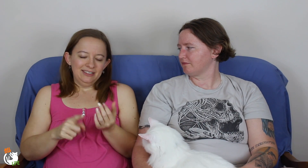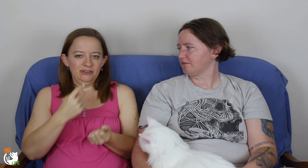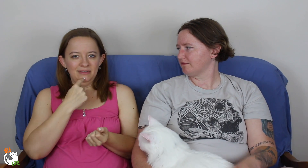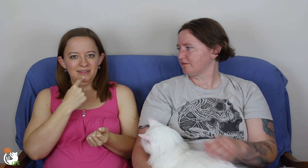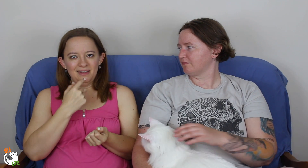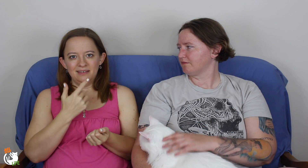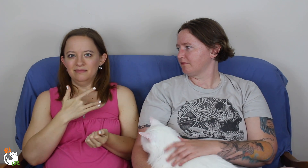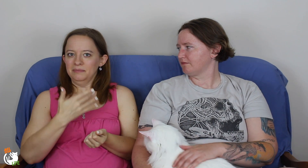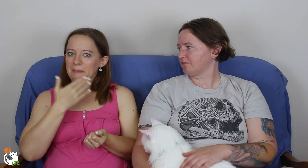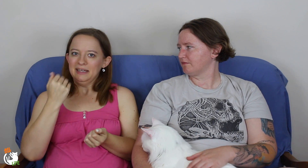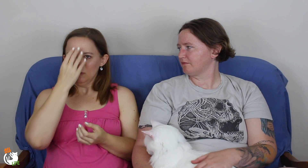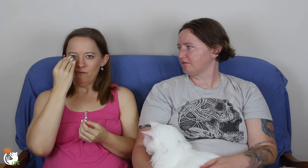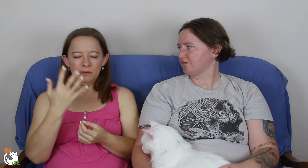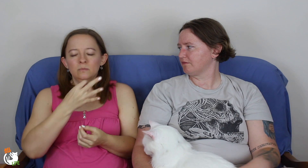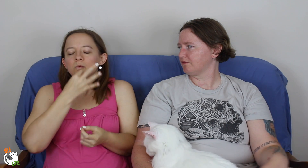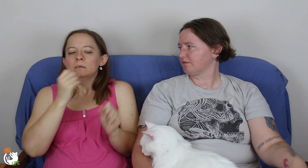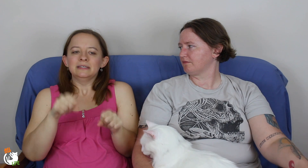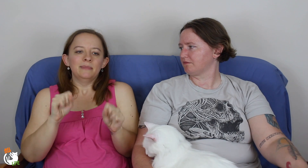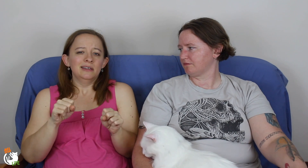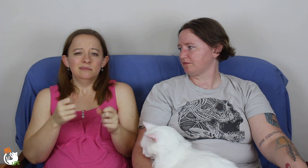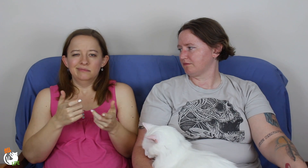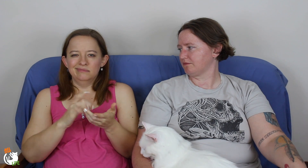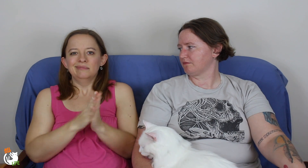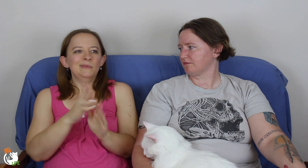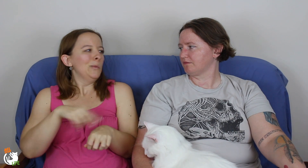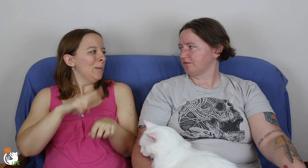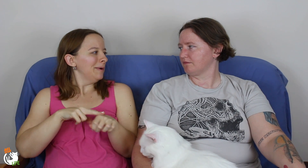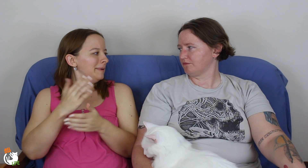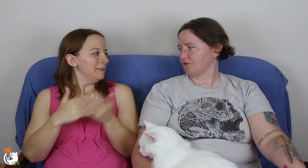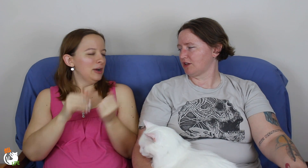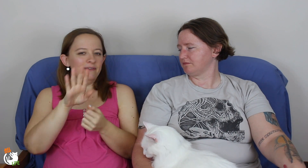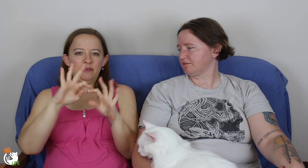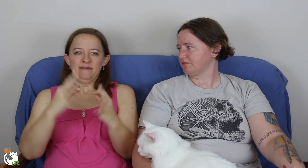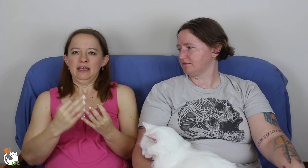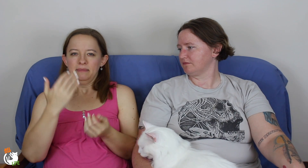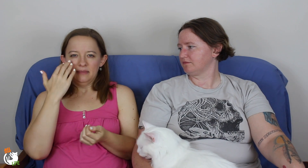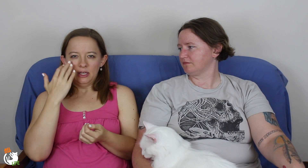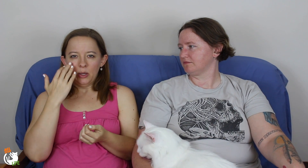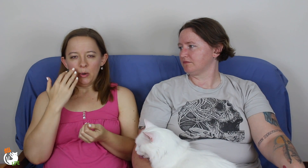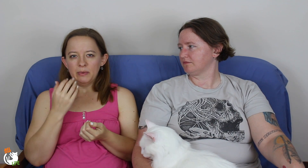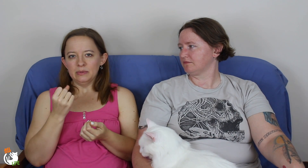and research says that it's best to inform the child as soon as possible so it becomes a normal part of the family.